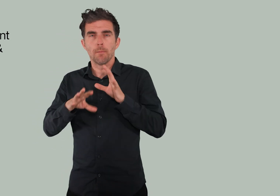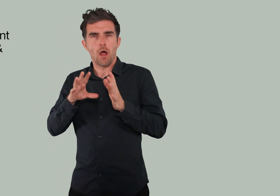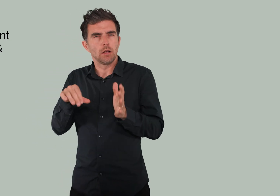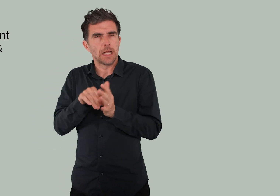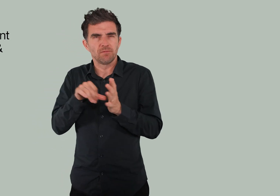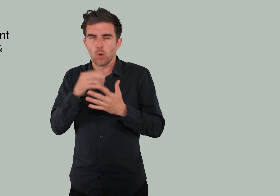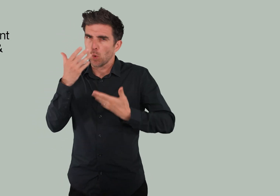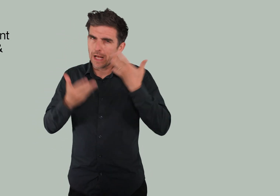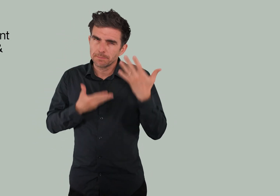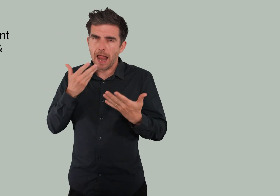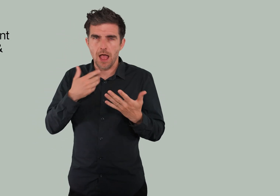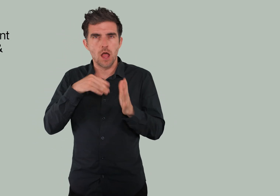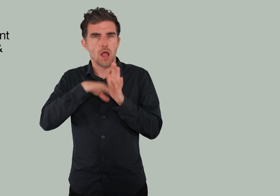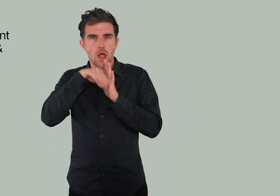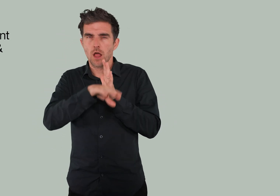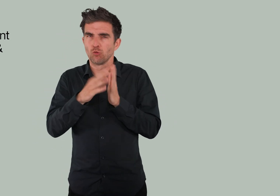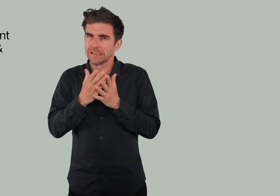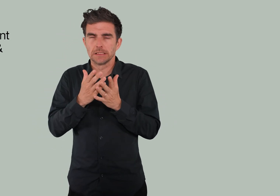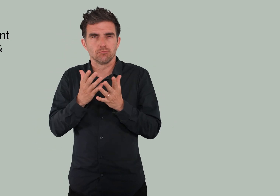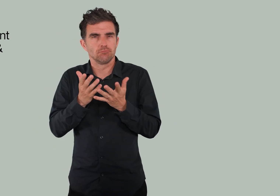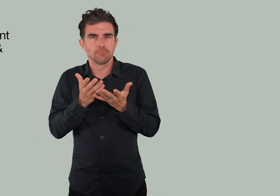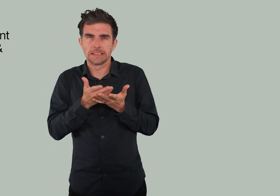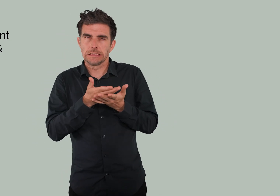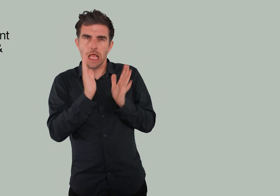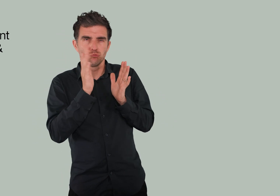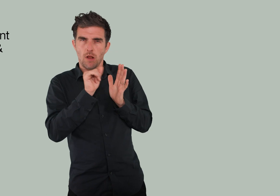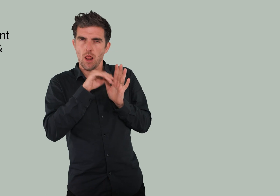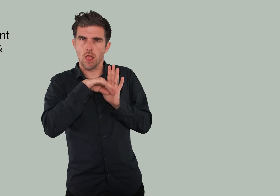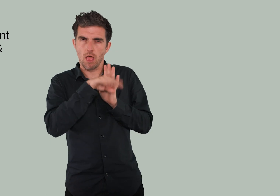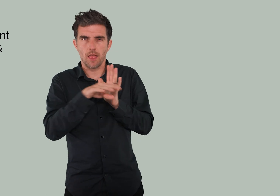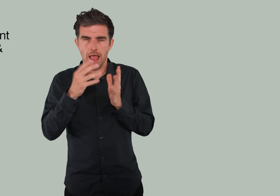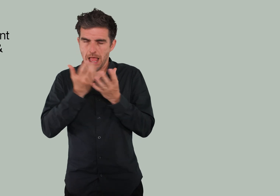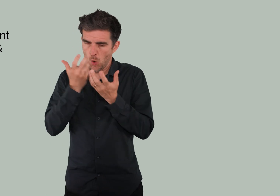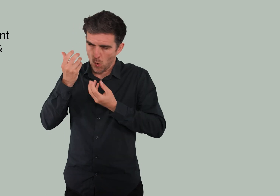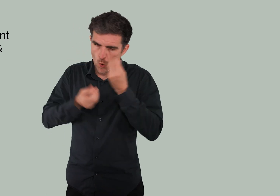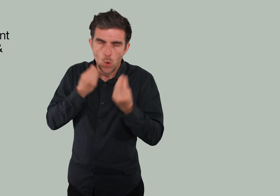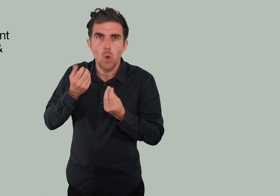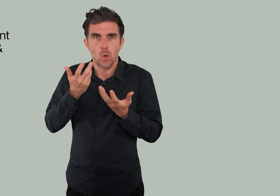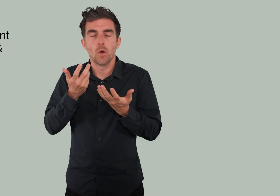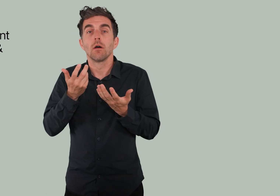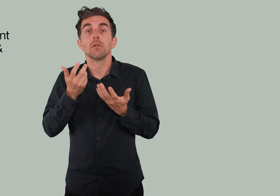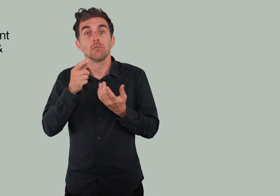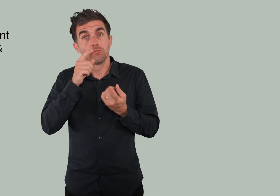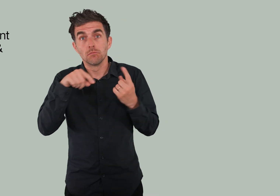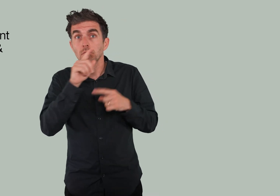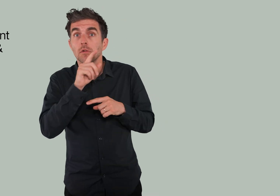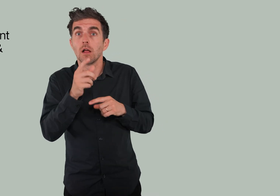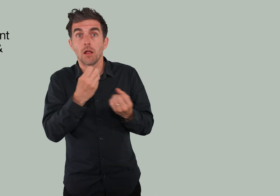It can be difficult to describe how a fluctuating condition impacts in a general way as required in the form, leading applicants